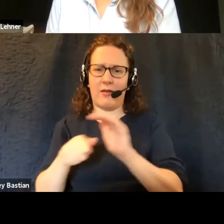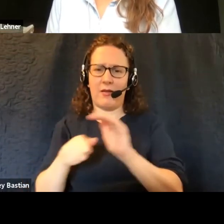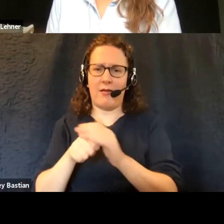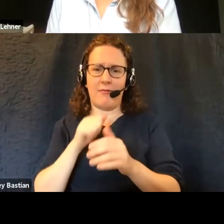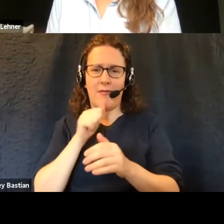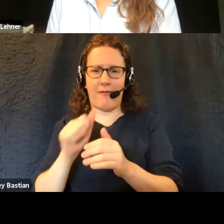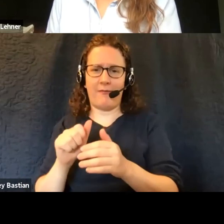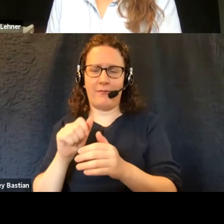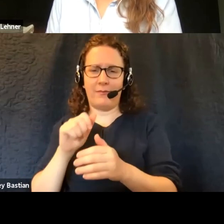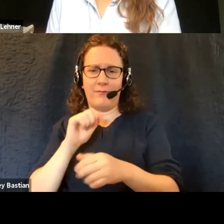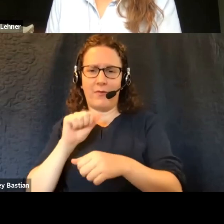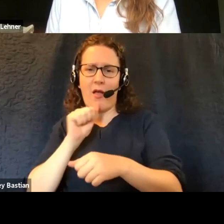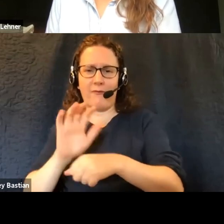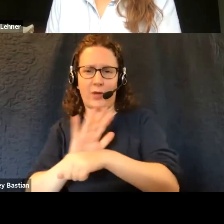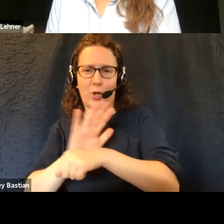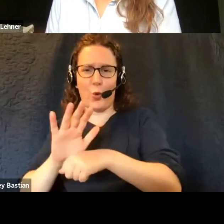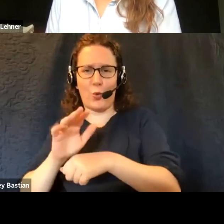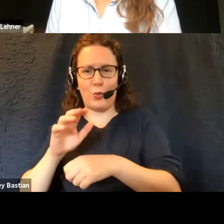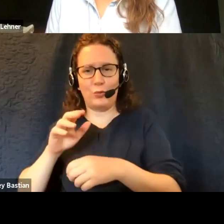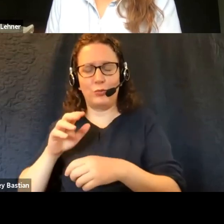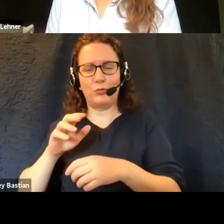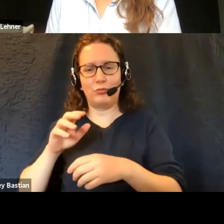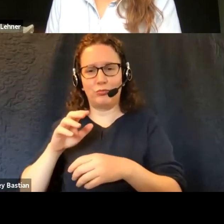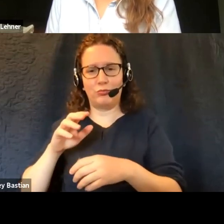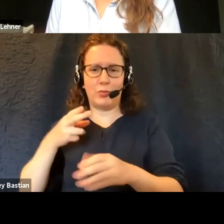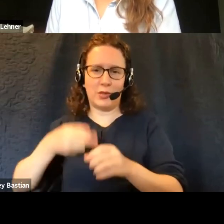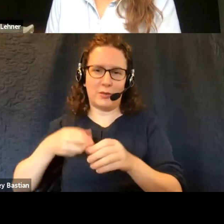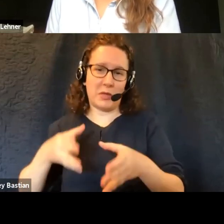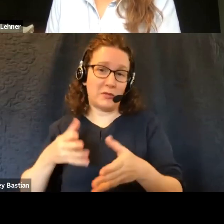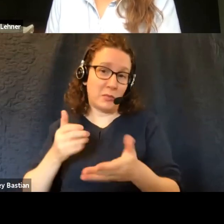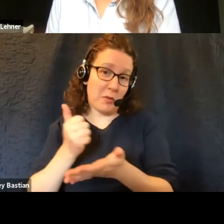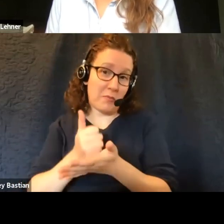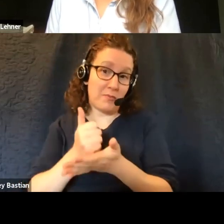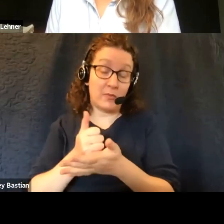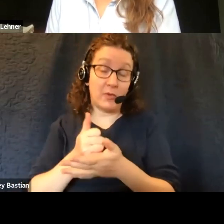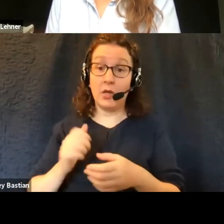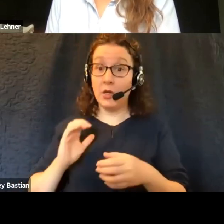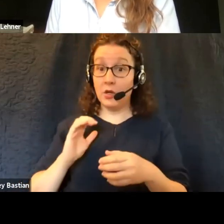Yeah, sometimes our need for assistance can actually be a strength in meeting people.